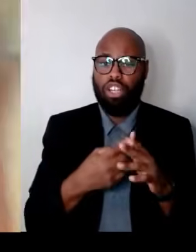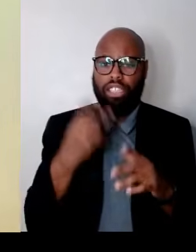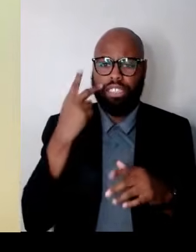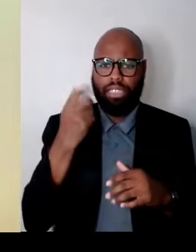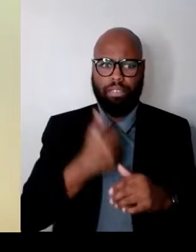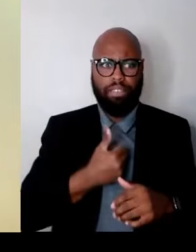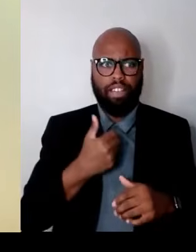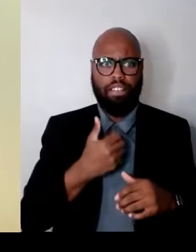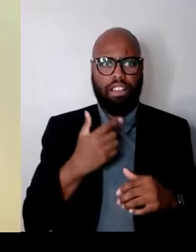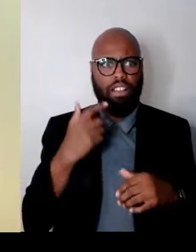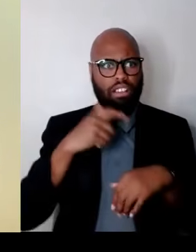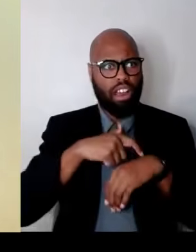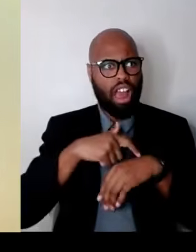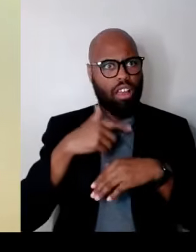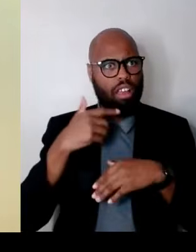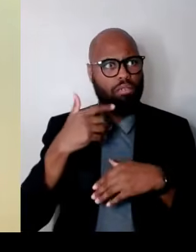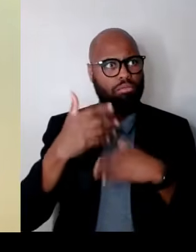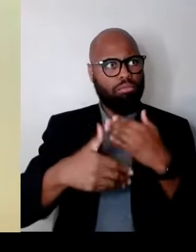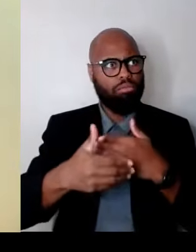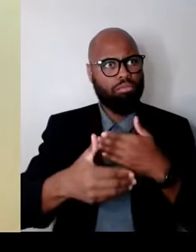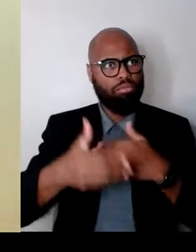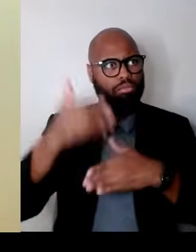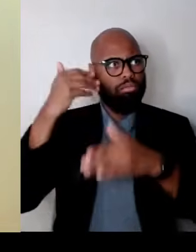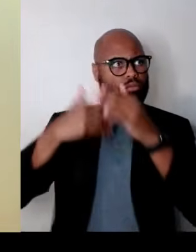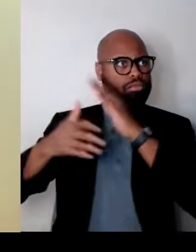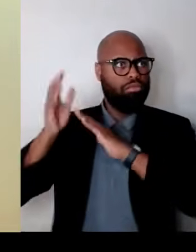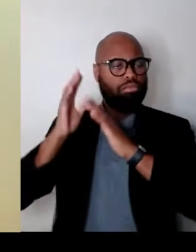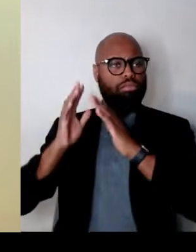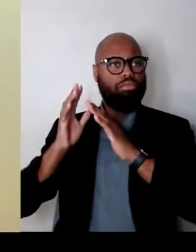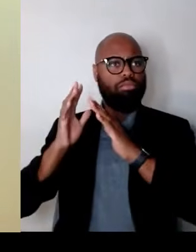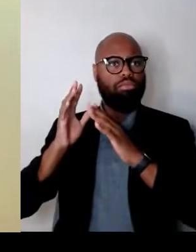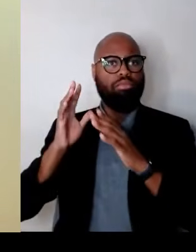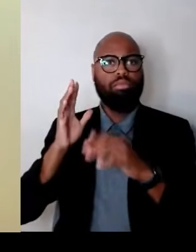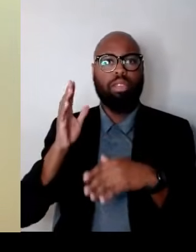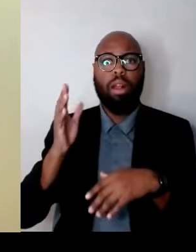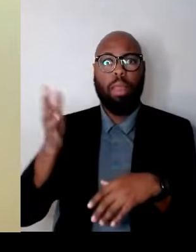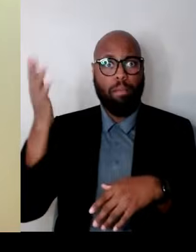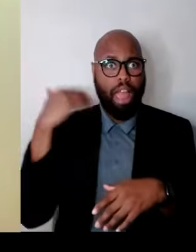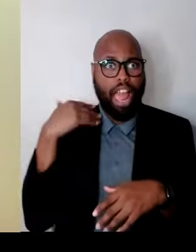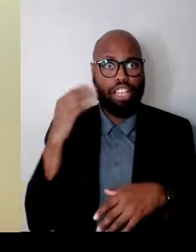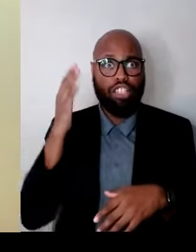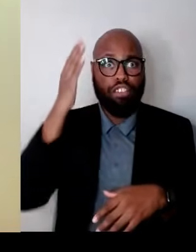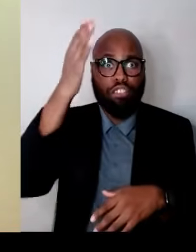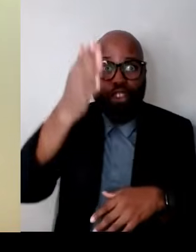that the past and the future come together in the present. What we do,